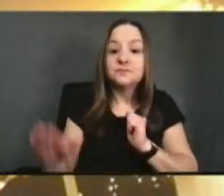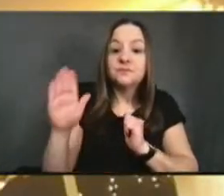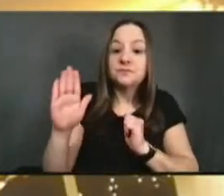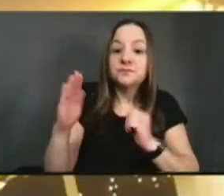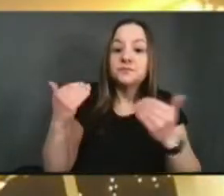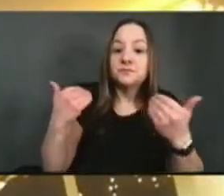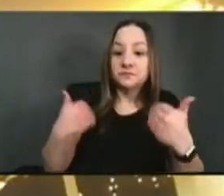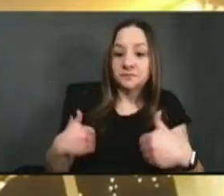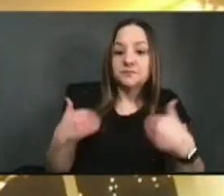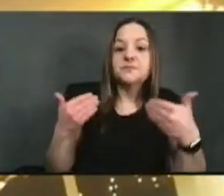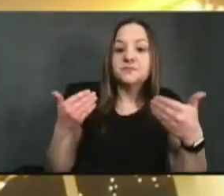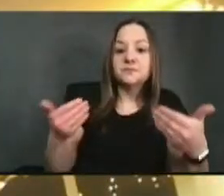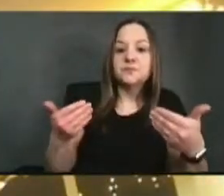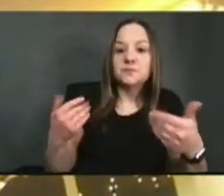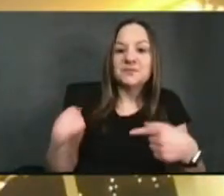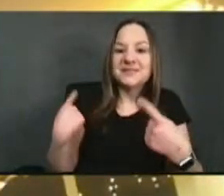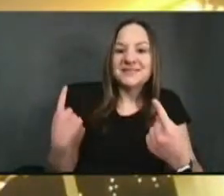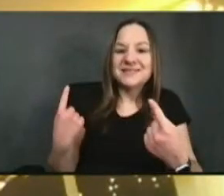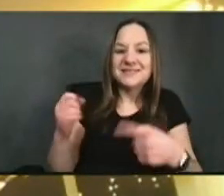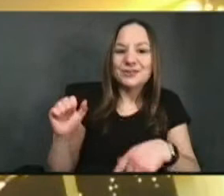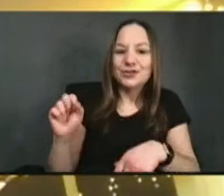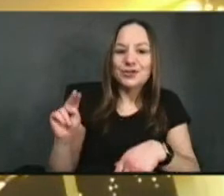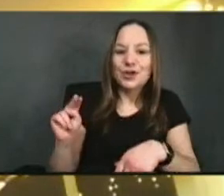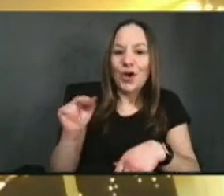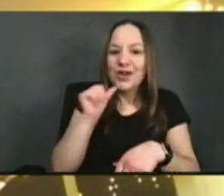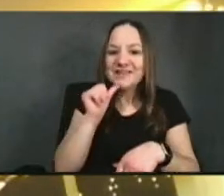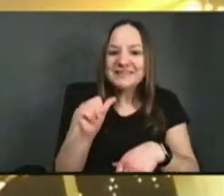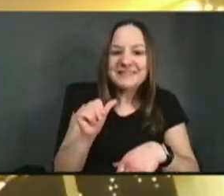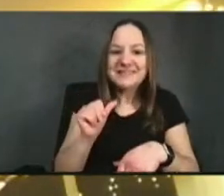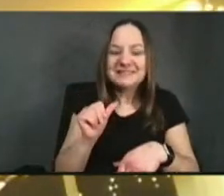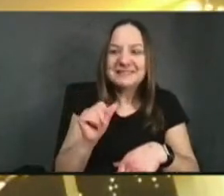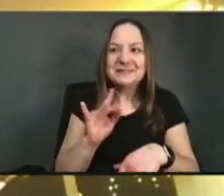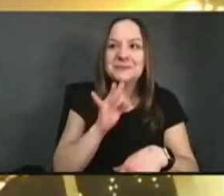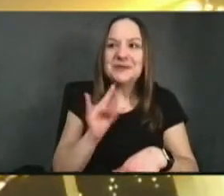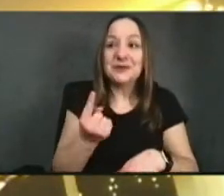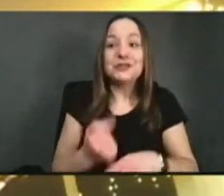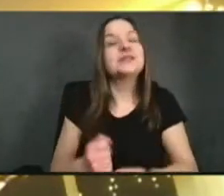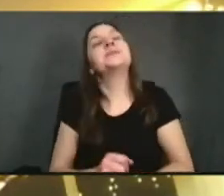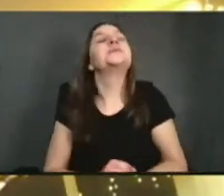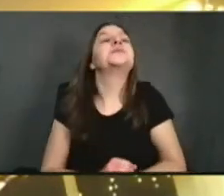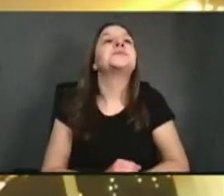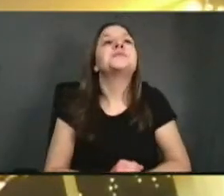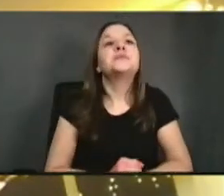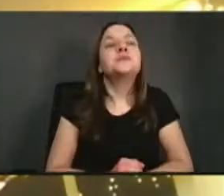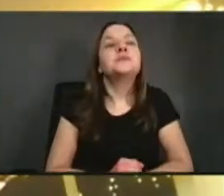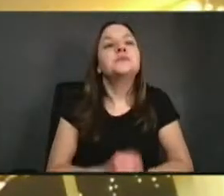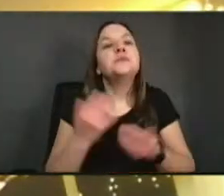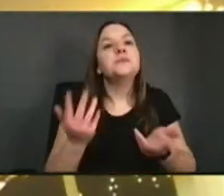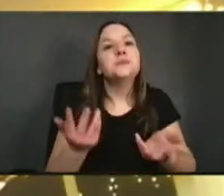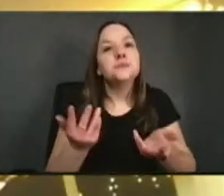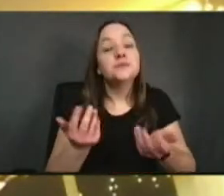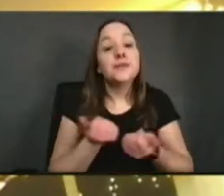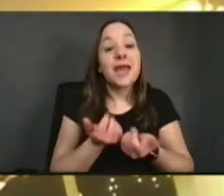up. I will do it since Sean